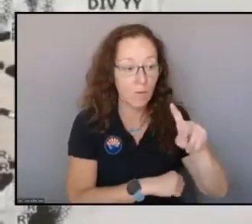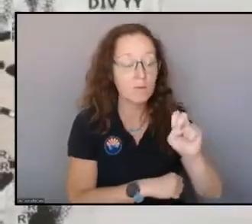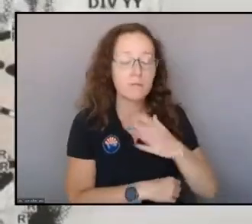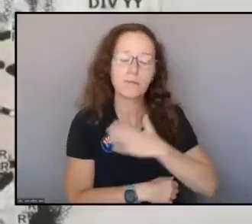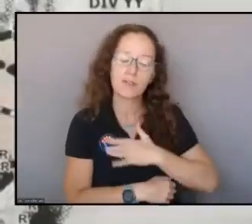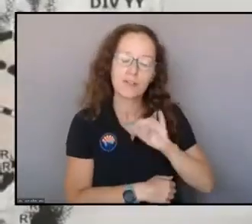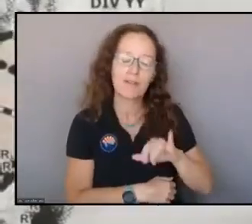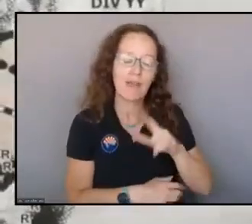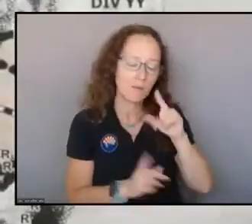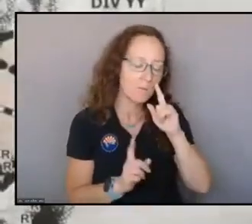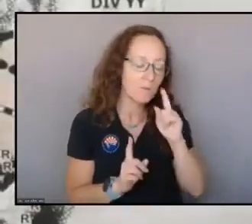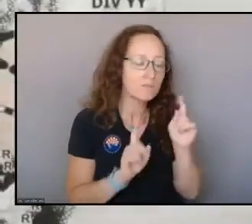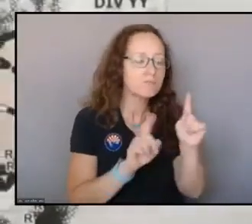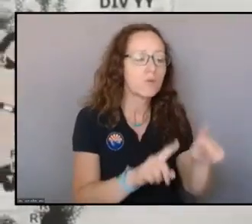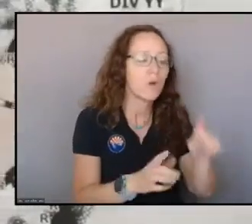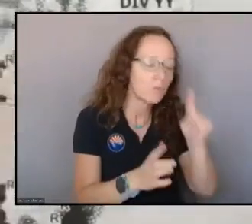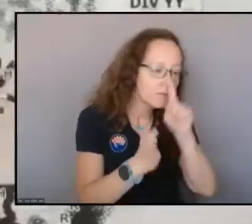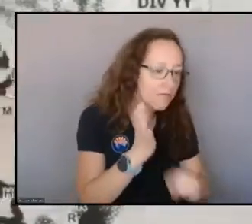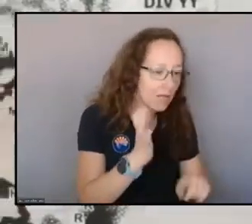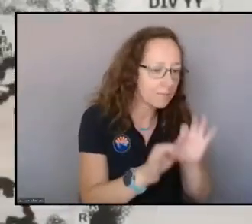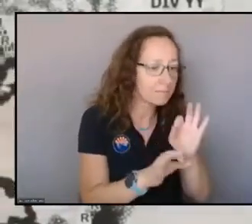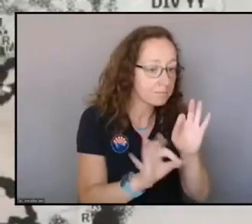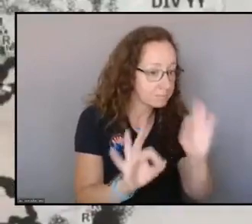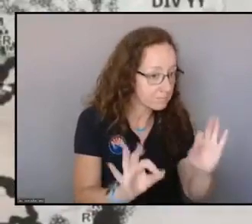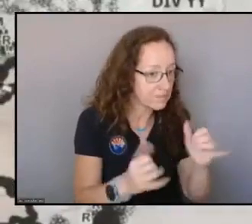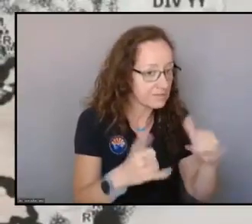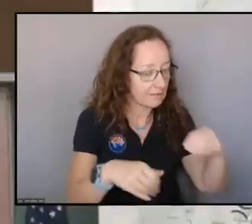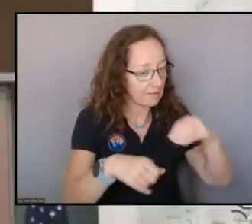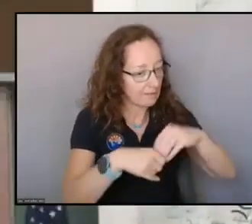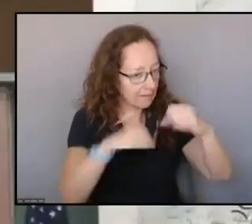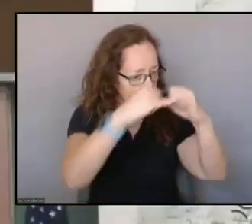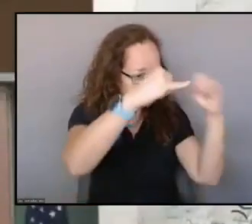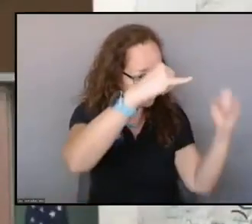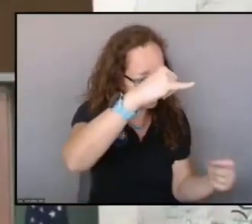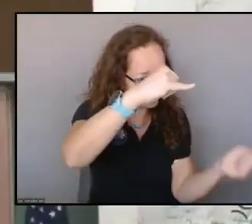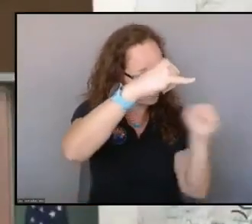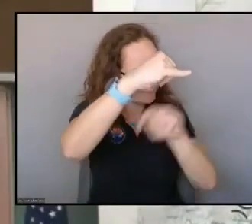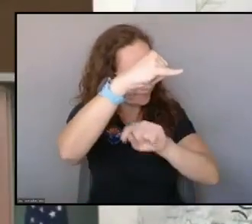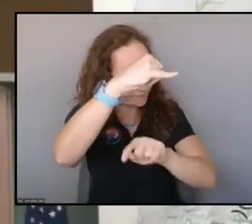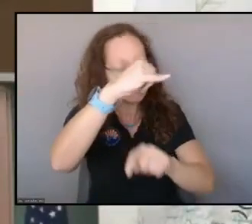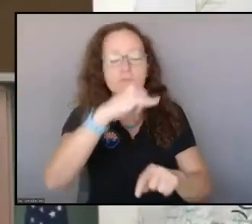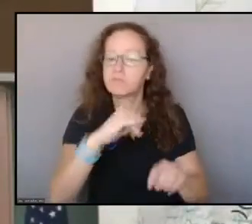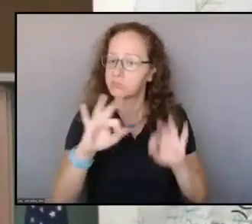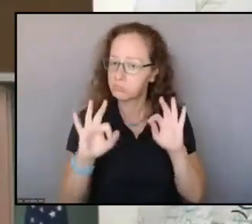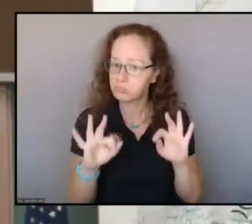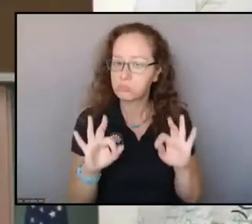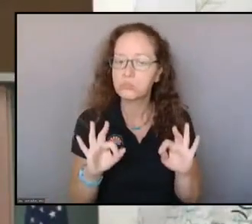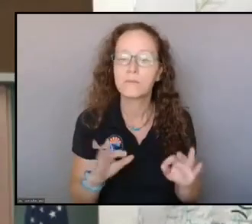IT ALLOWS US TO VALIDATE THAT THINGS ARE STILL WITHIN THE LINES. WE SEND PEOPLE OUT TO LOOK AT THOSE AND MAKE SURE IT IS